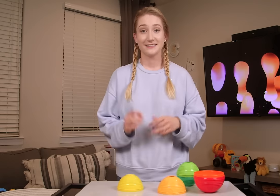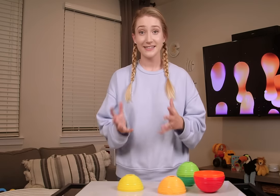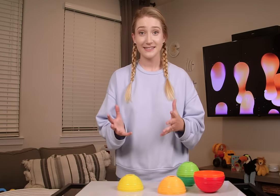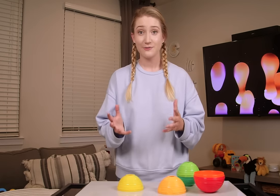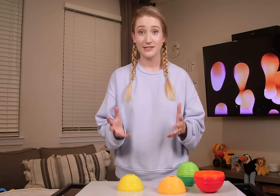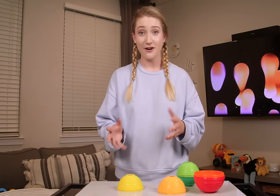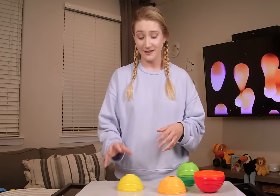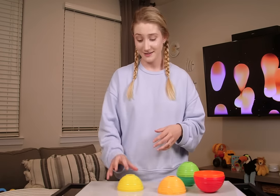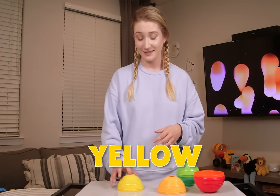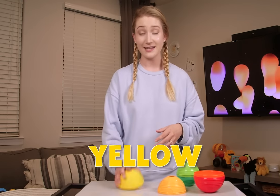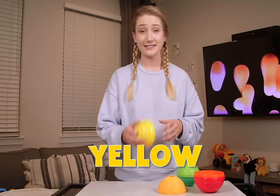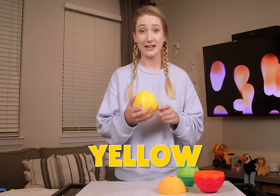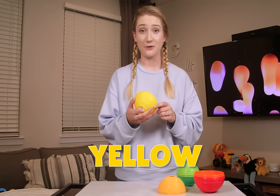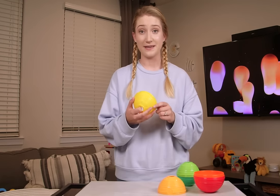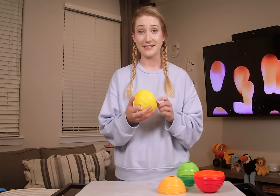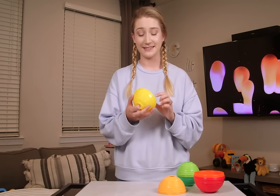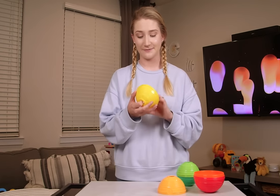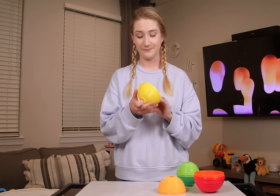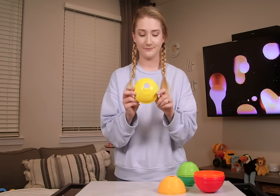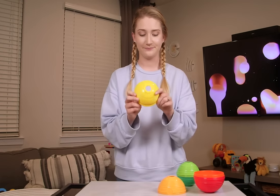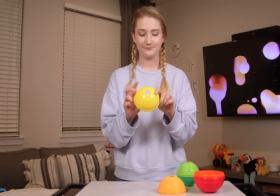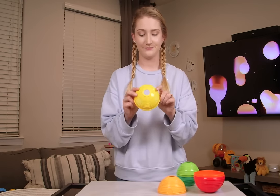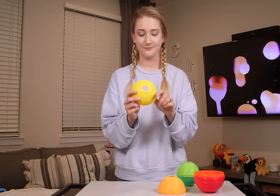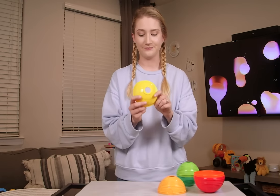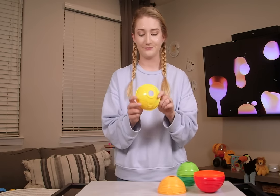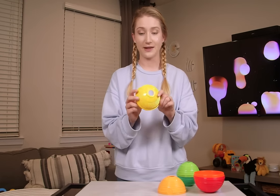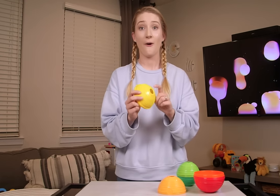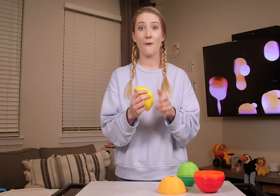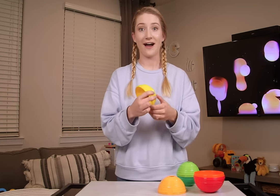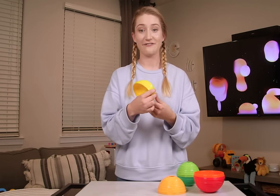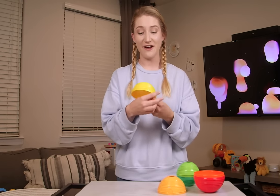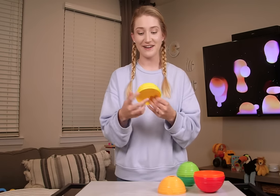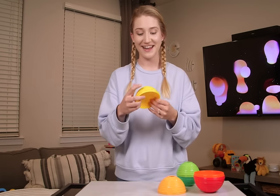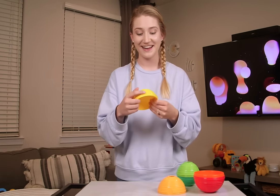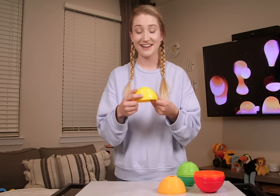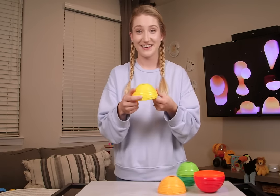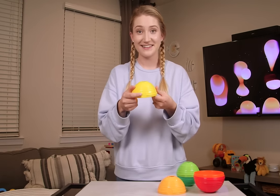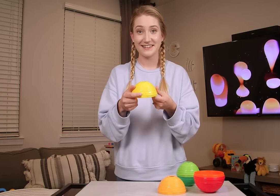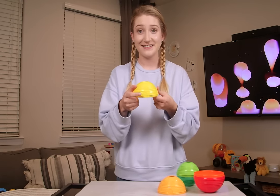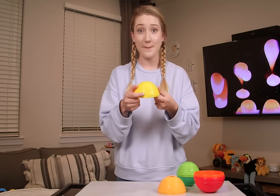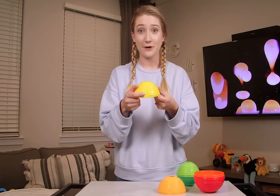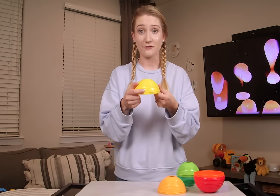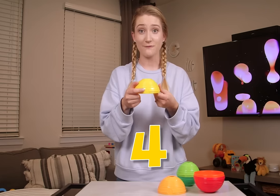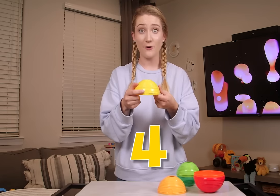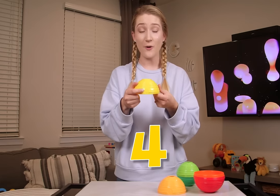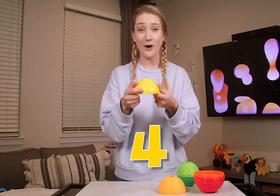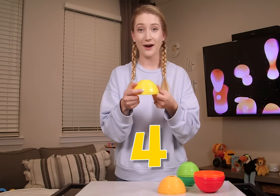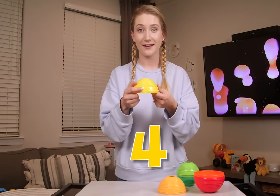Let's see what's on this yellow piece. Hmm. I found it. Number four.